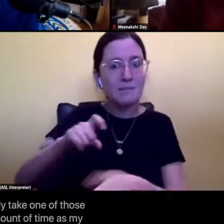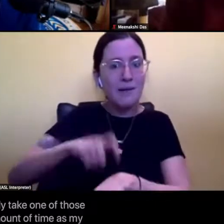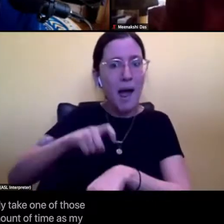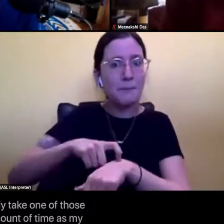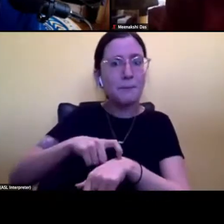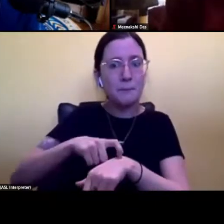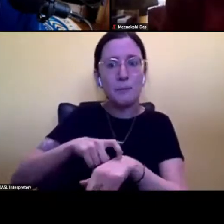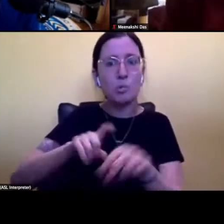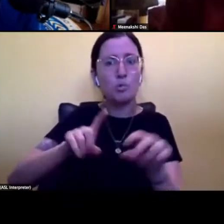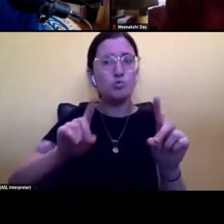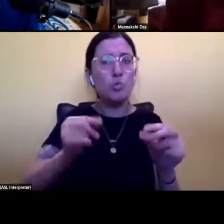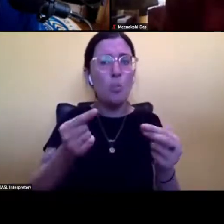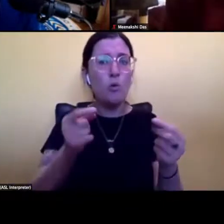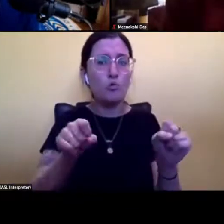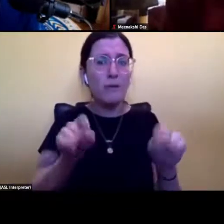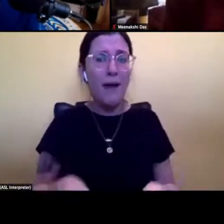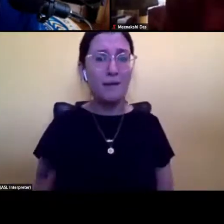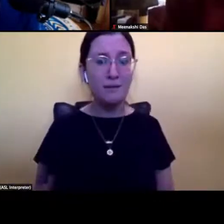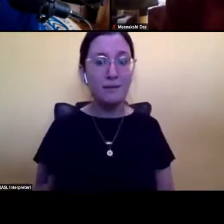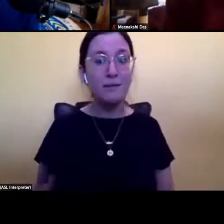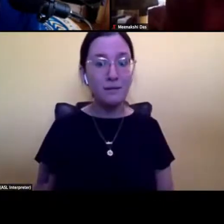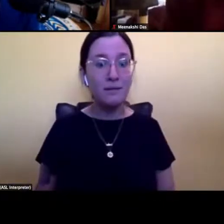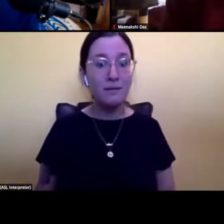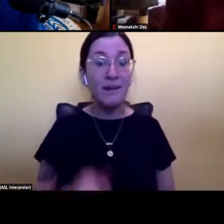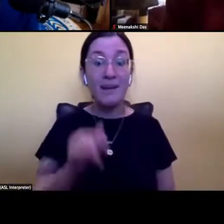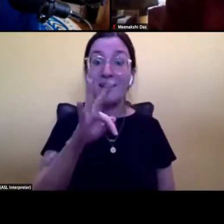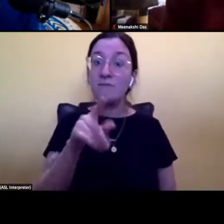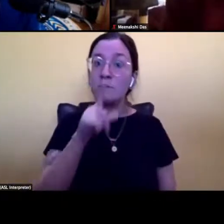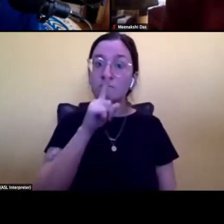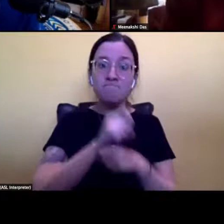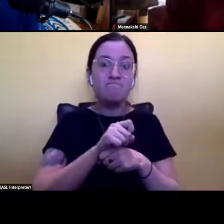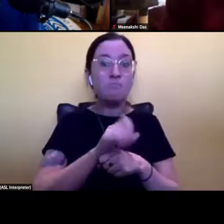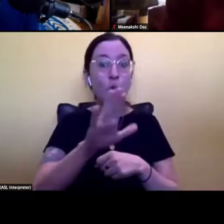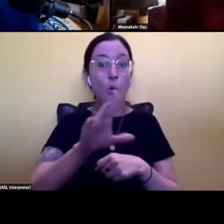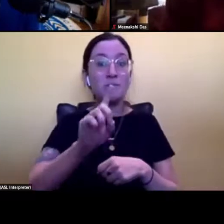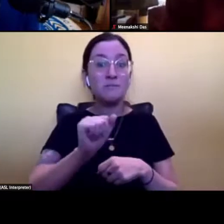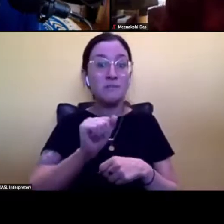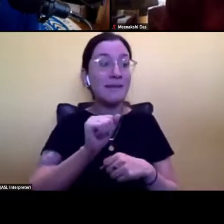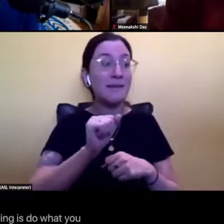yourself. You cannot do it whether your disability is something to be hidden or not,